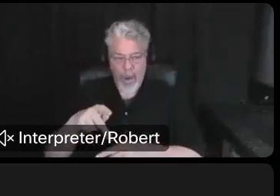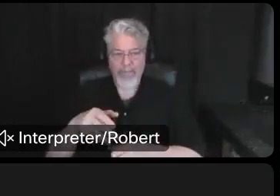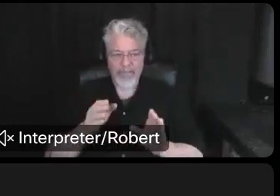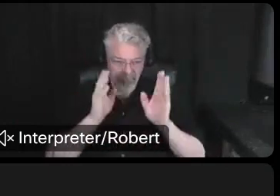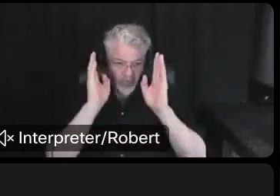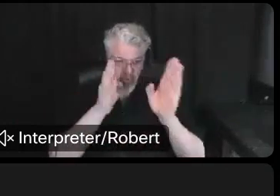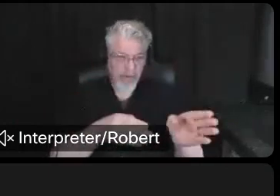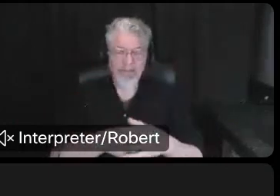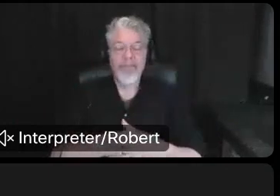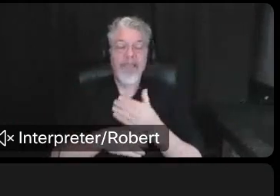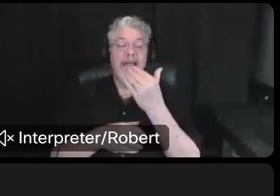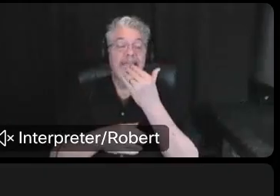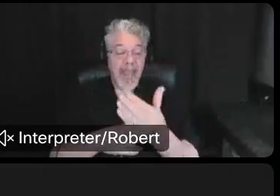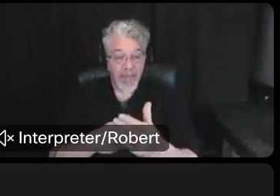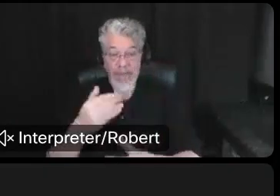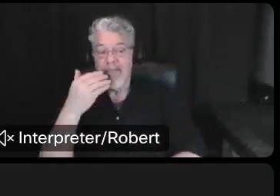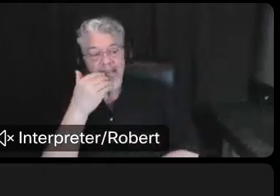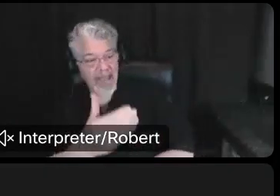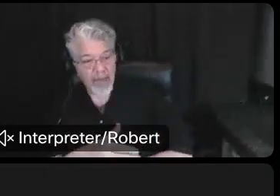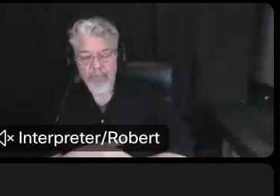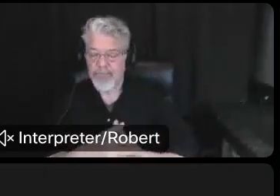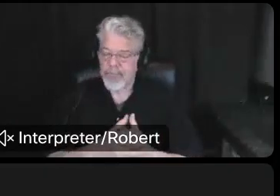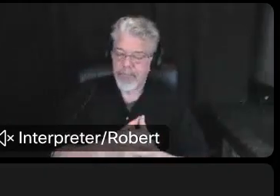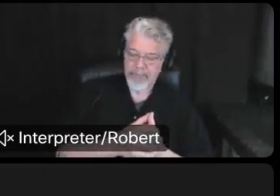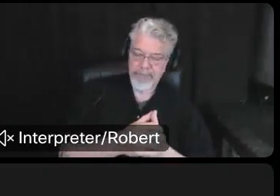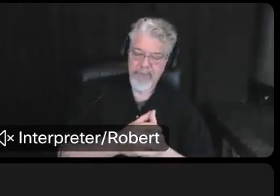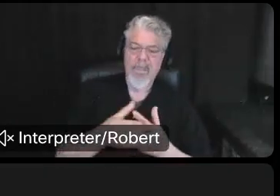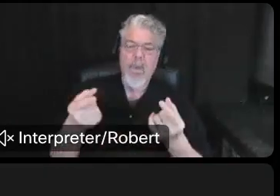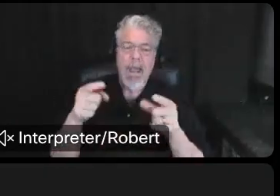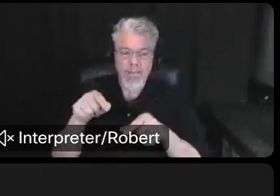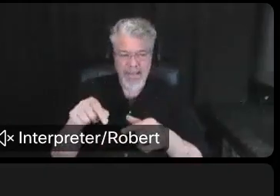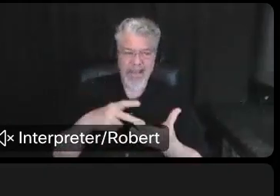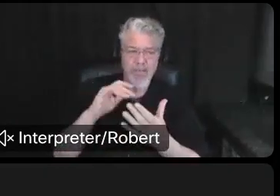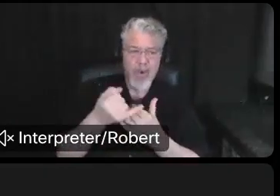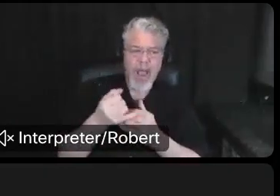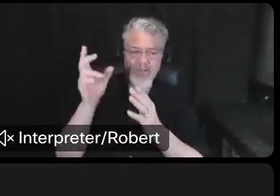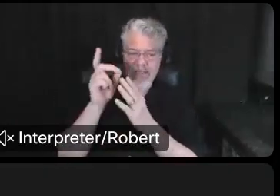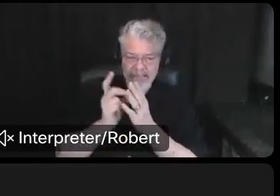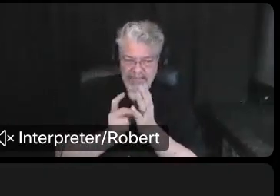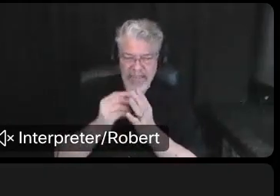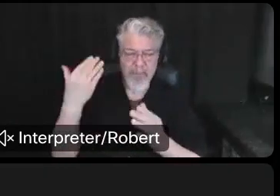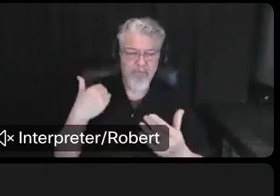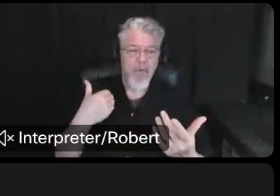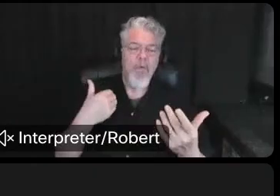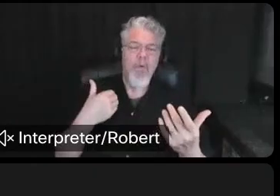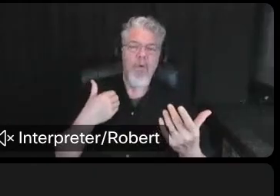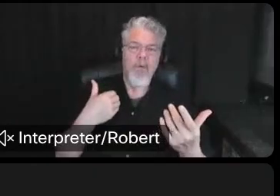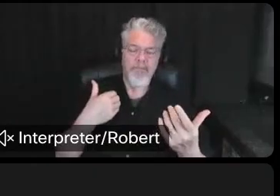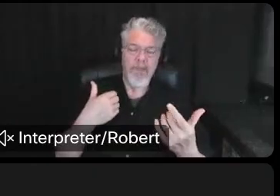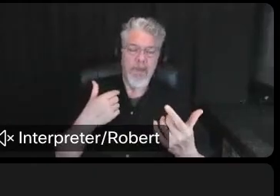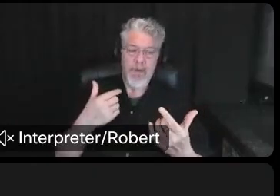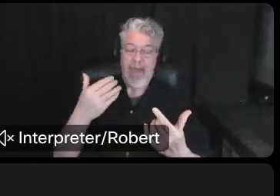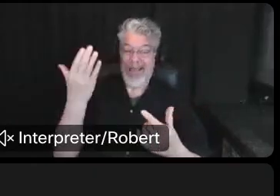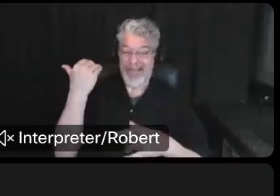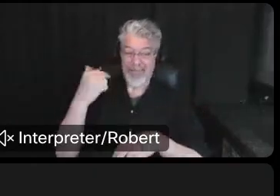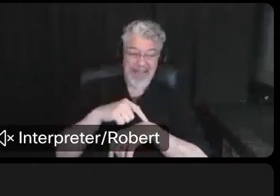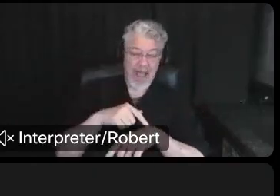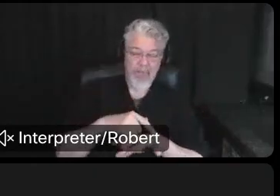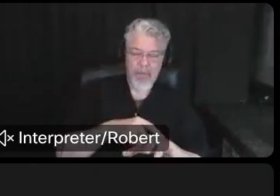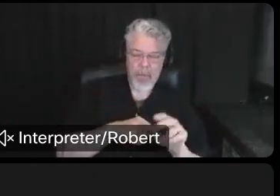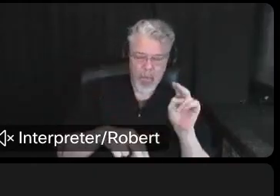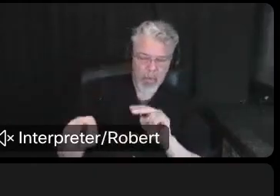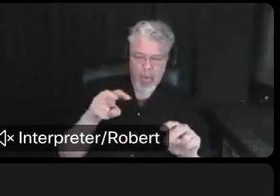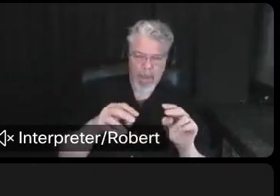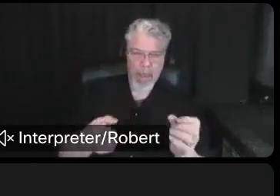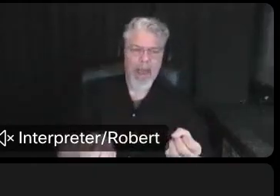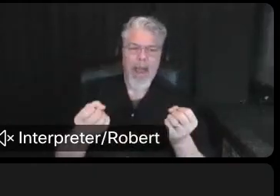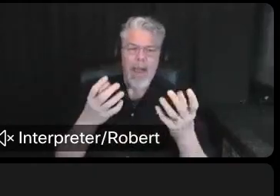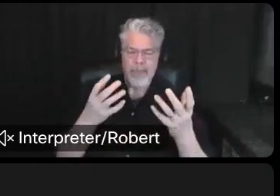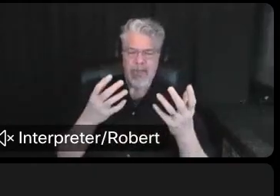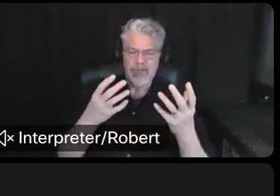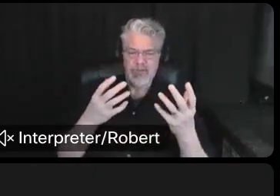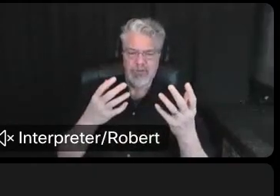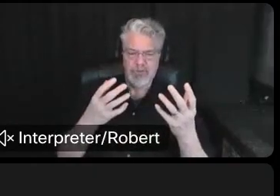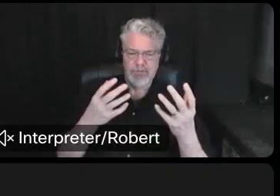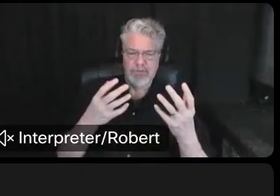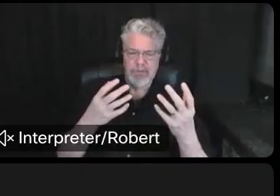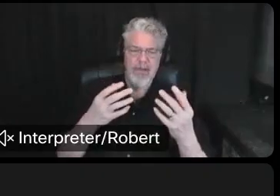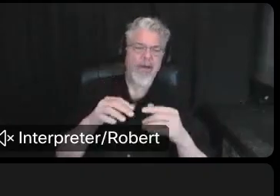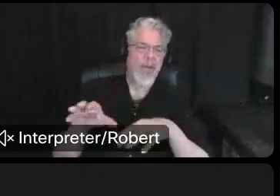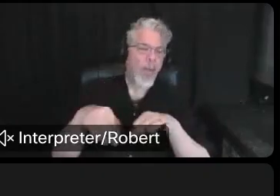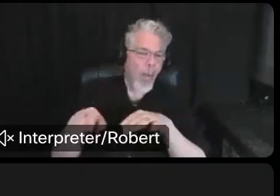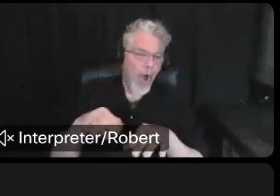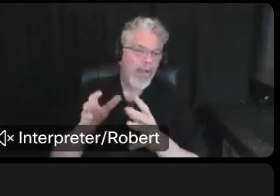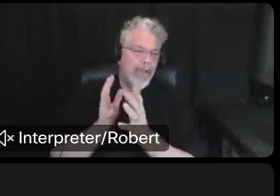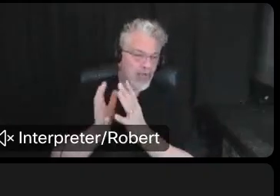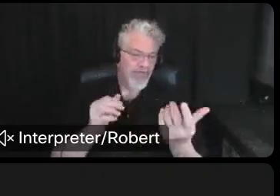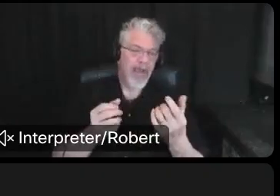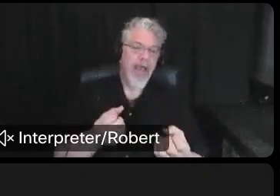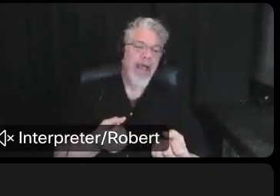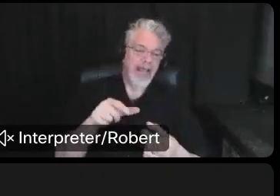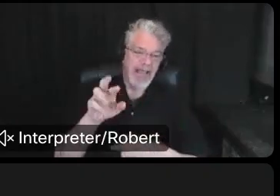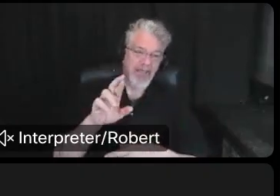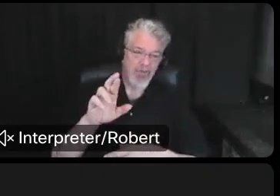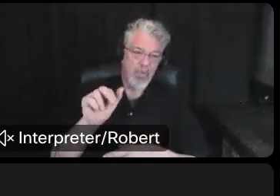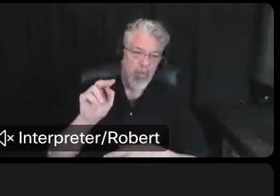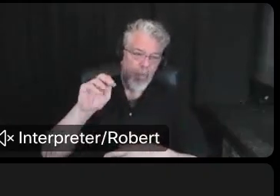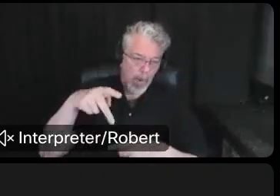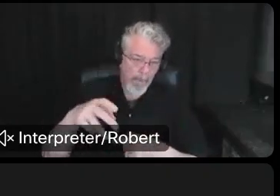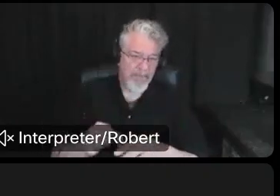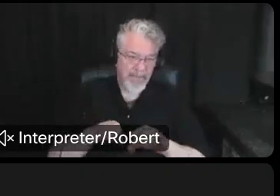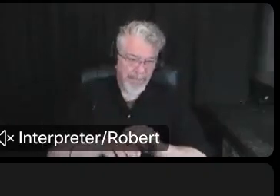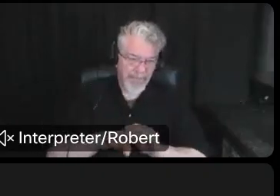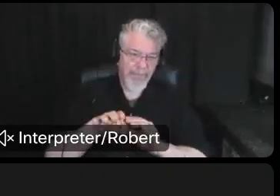Oh, thank you. When, when this project was being designed, we at the time were looking at the amount of, just foot traffic and how these ramps could better allow.